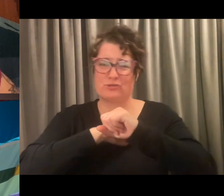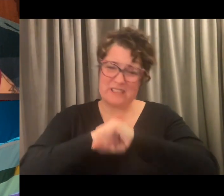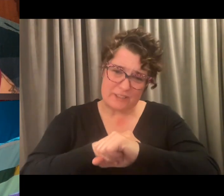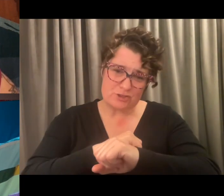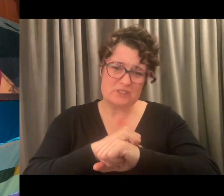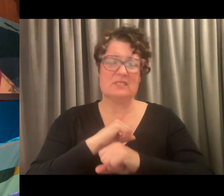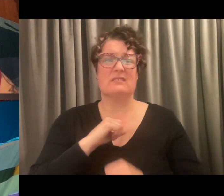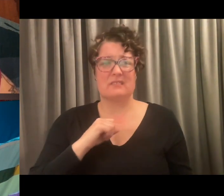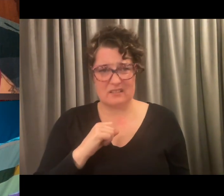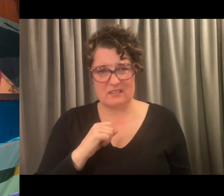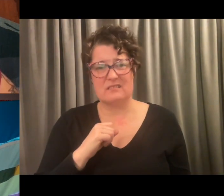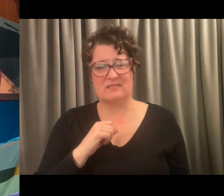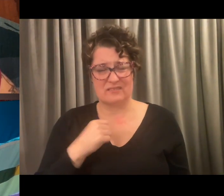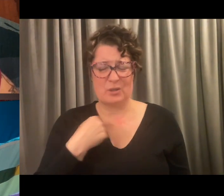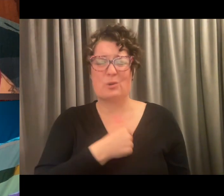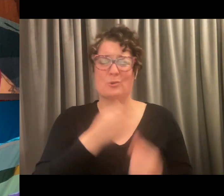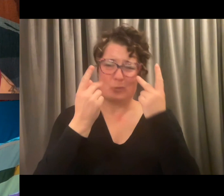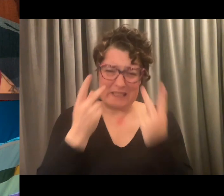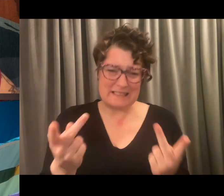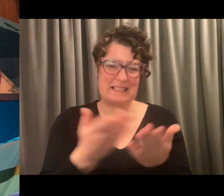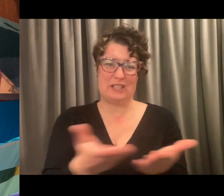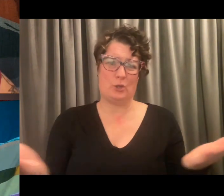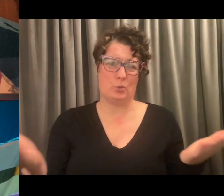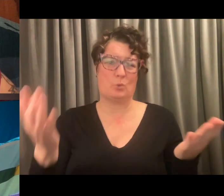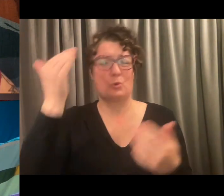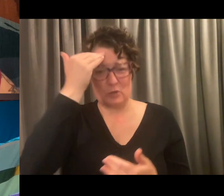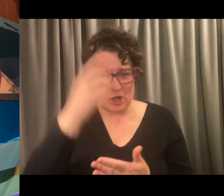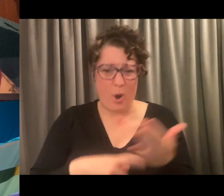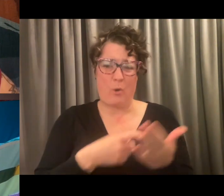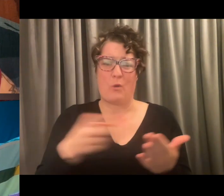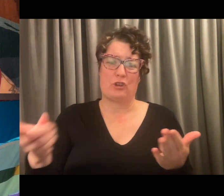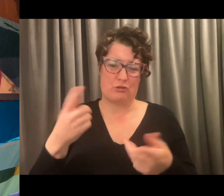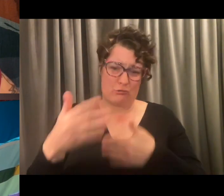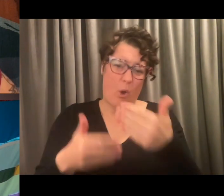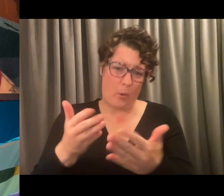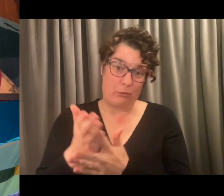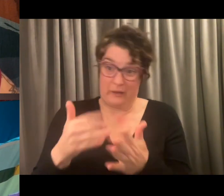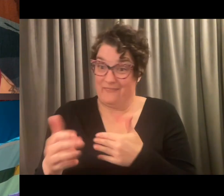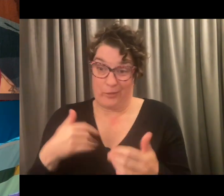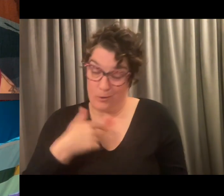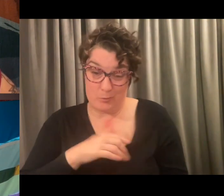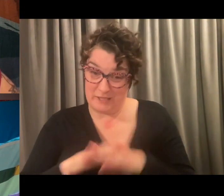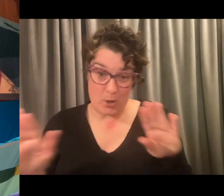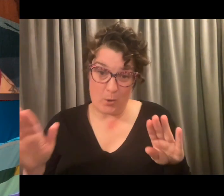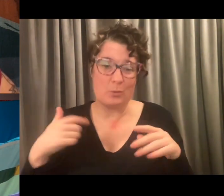going through, although we, we don't, but we, we want to be with you through it as much as possible.